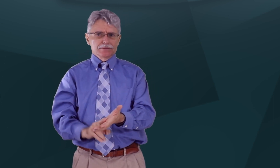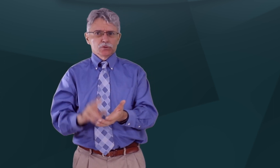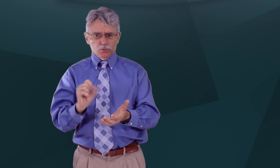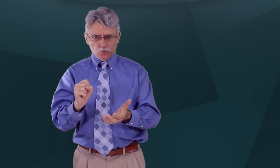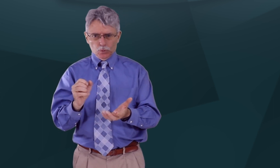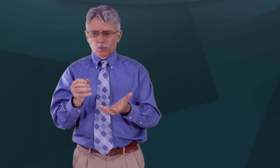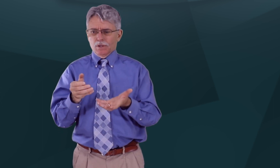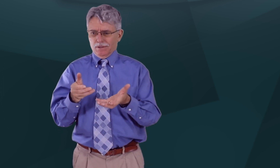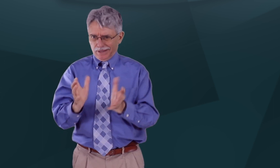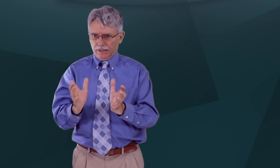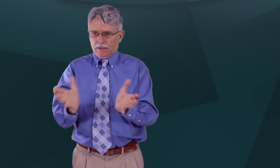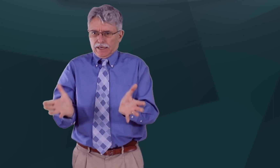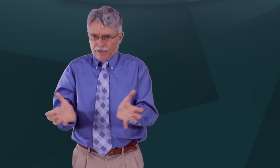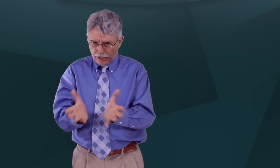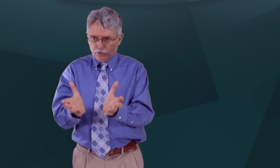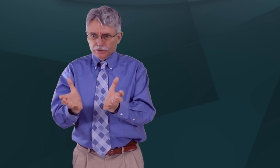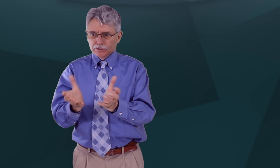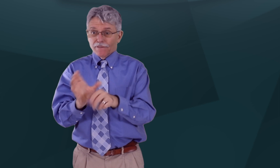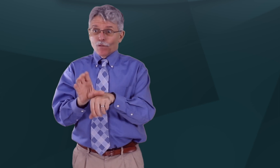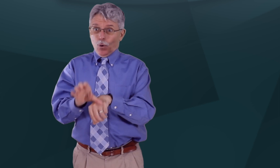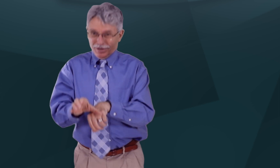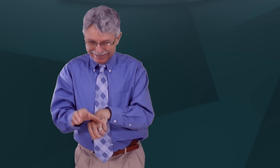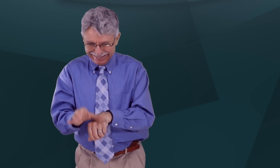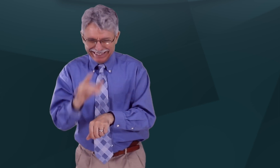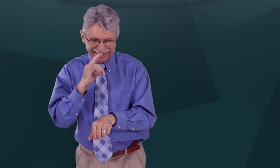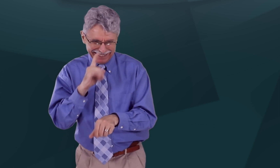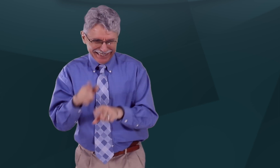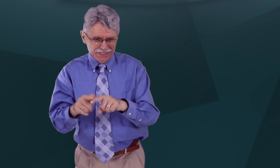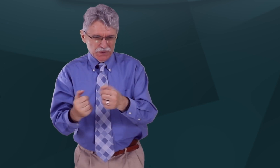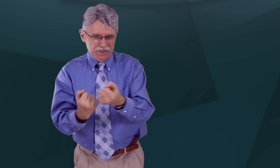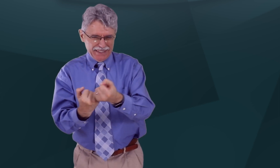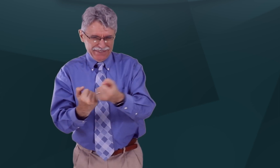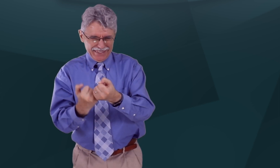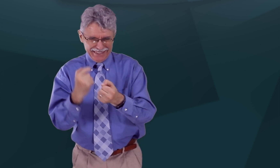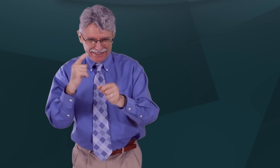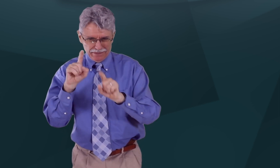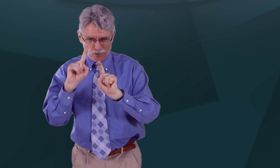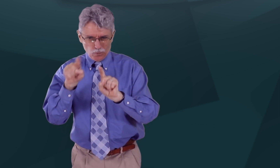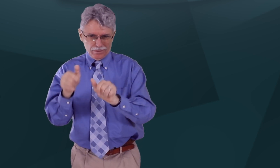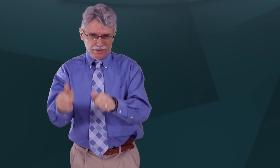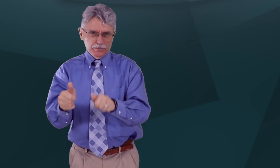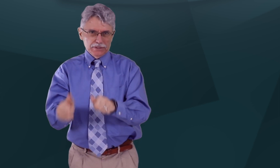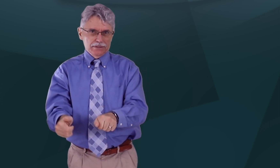So don't just let -- don't just encourage -- force them to advocate for themselves.